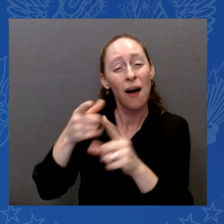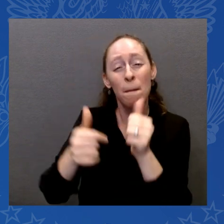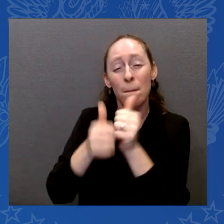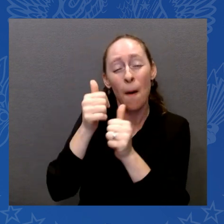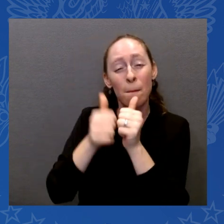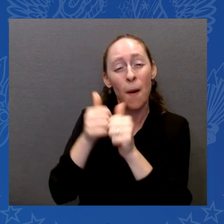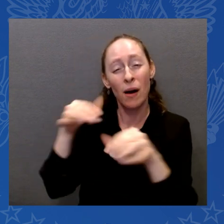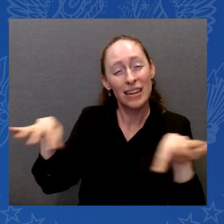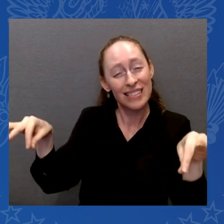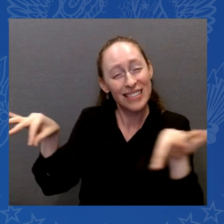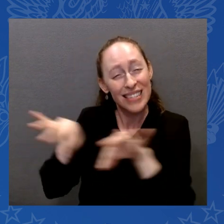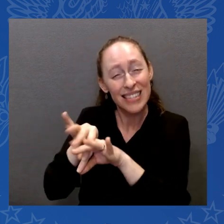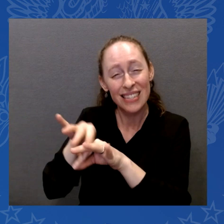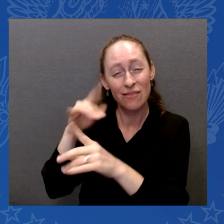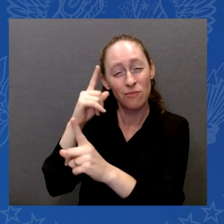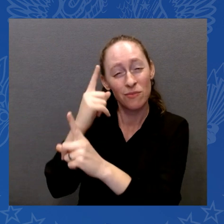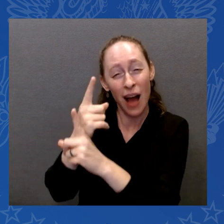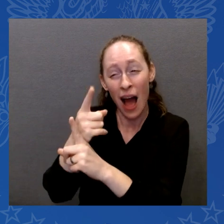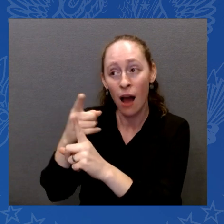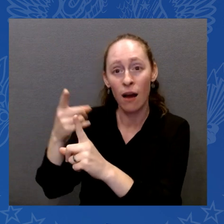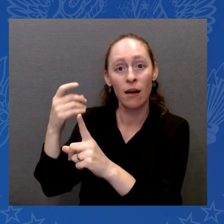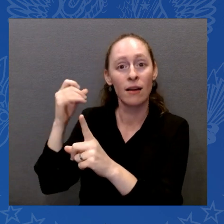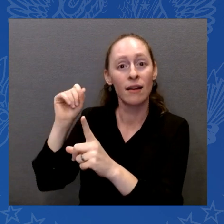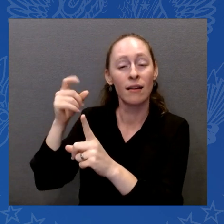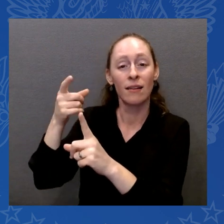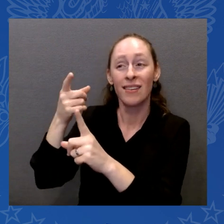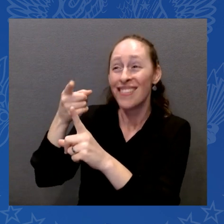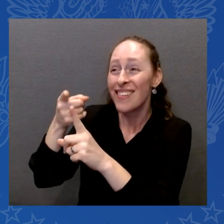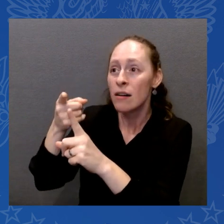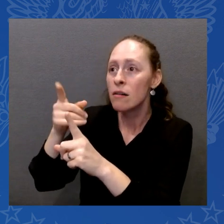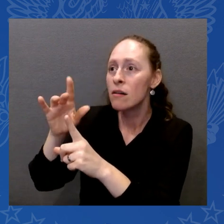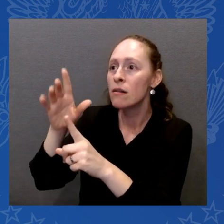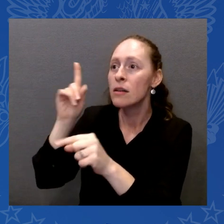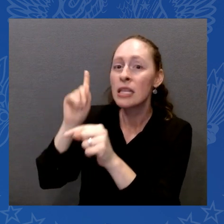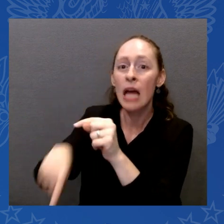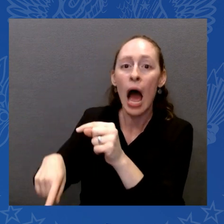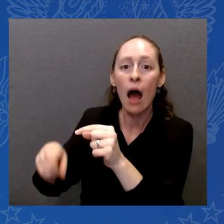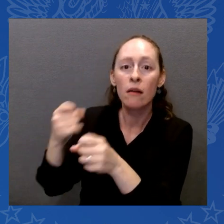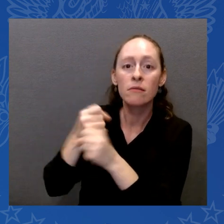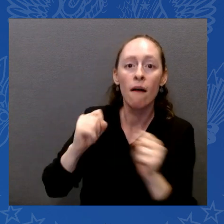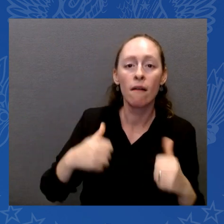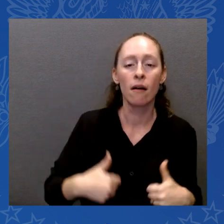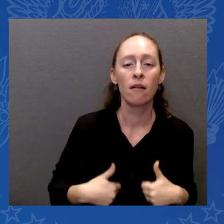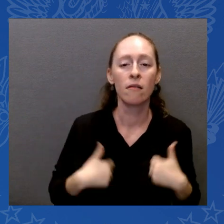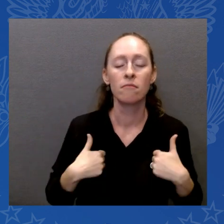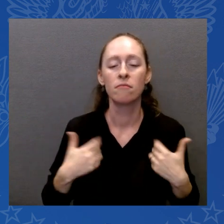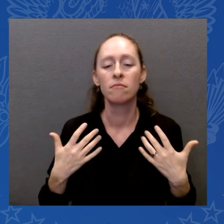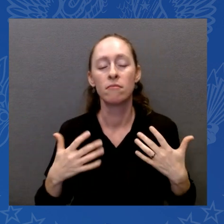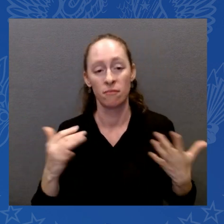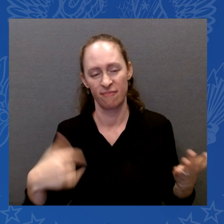America has a maternal mortality crisis. We have a rural health care crisis.